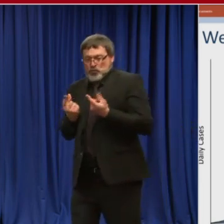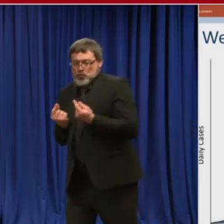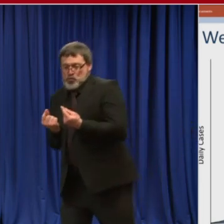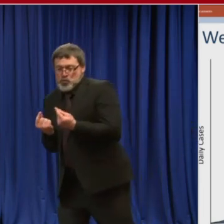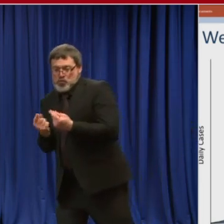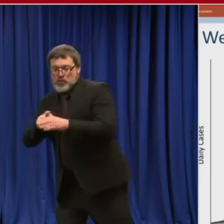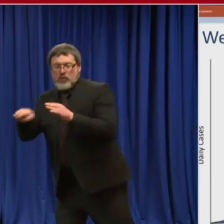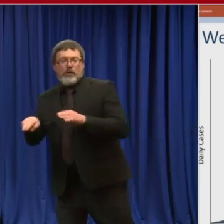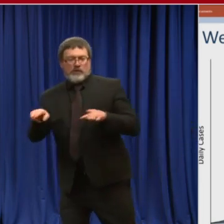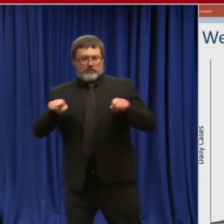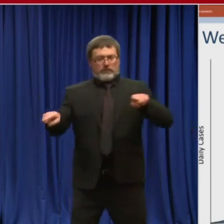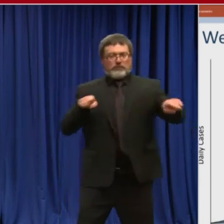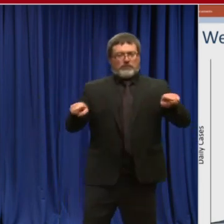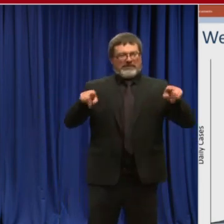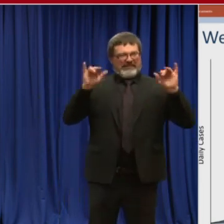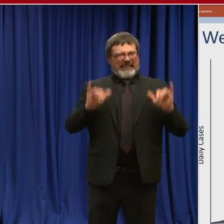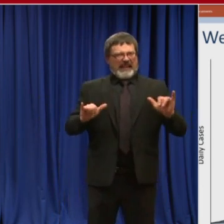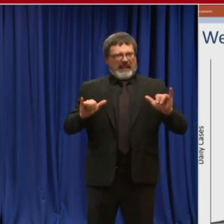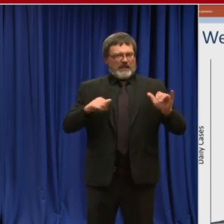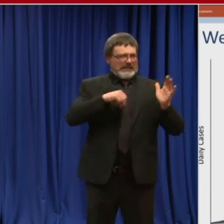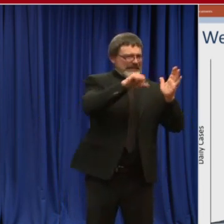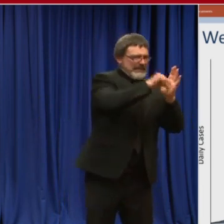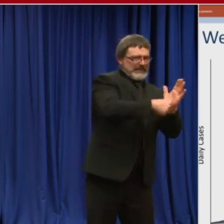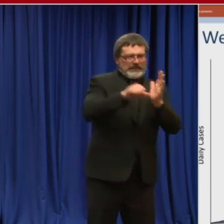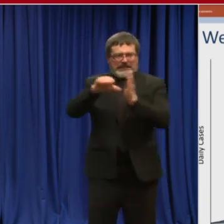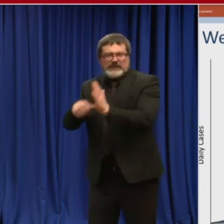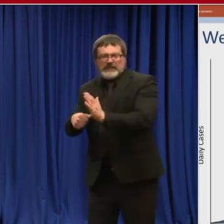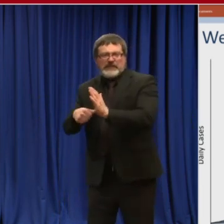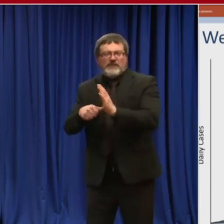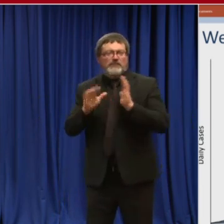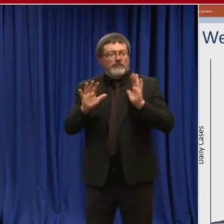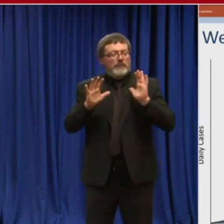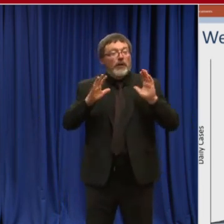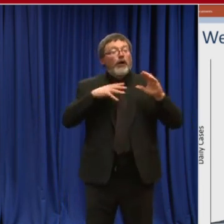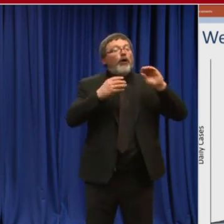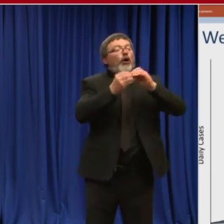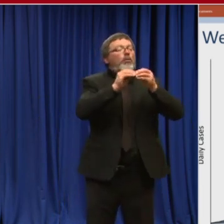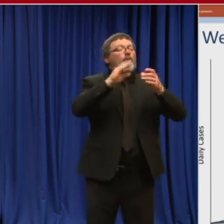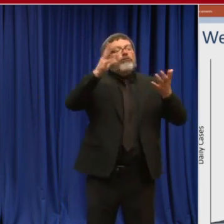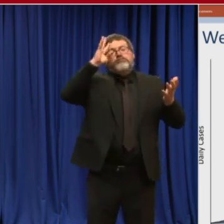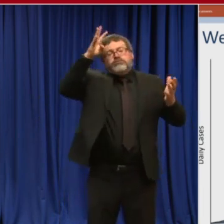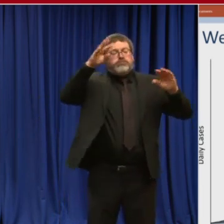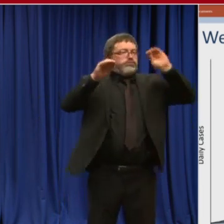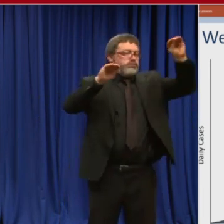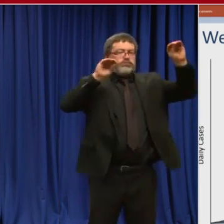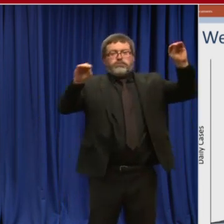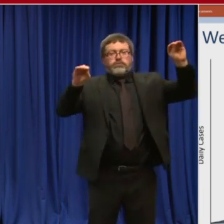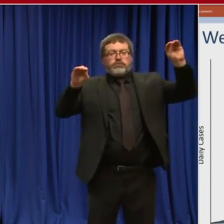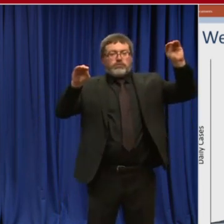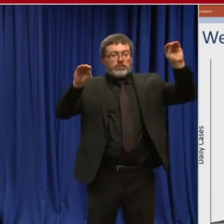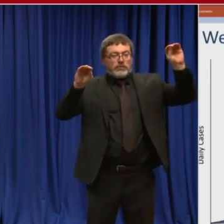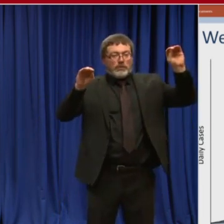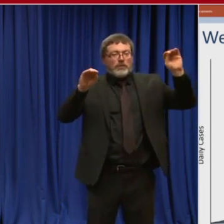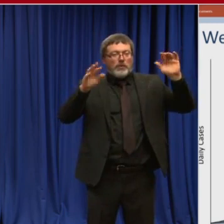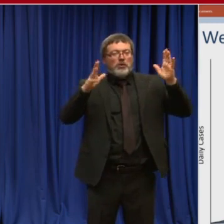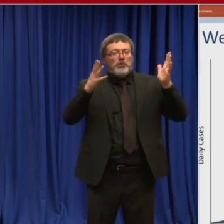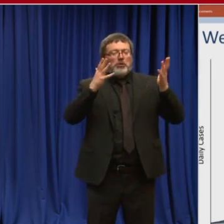SO THIS IS MEANT TO CONVEY A POSSIBILITY, BUT THIS IS UNLIKELY TO BE WHAT ACTUALLY HAPPENS.